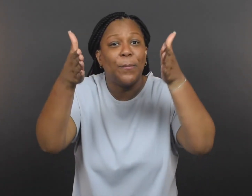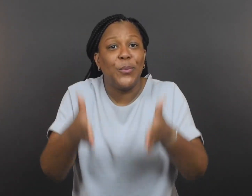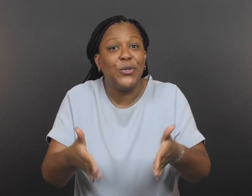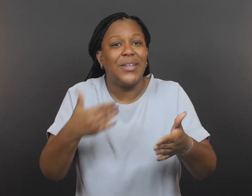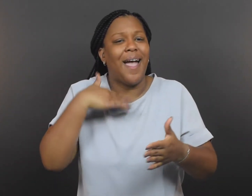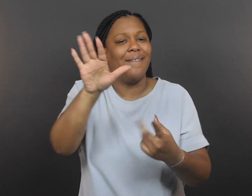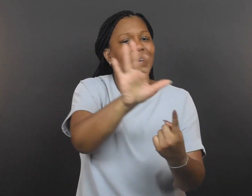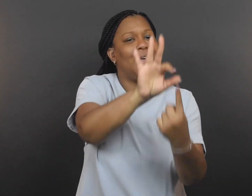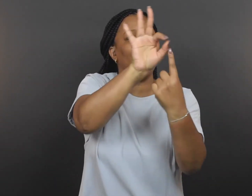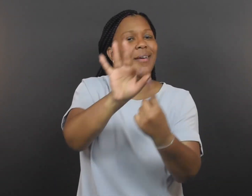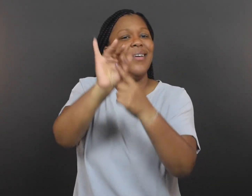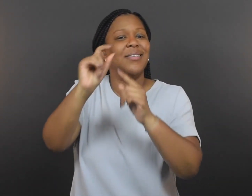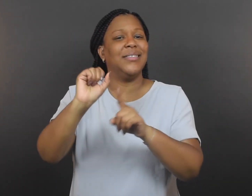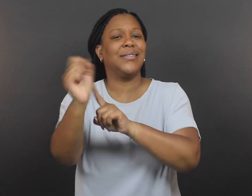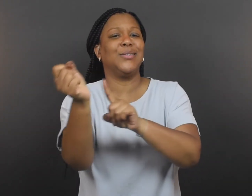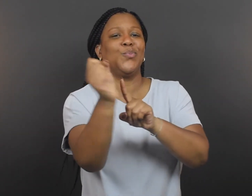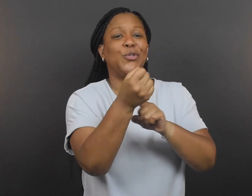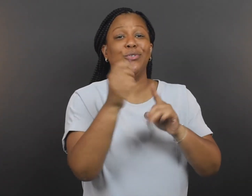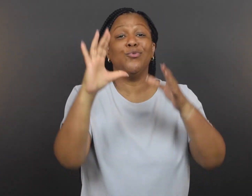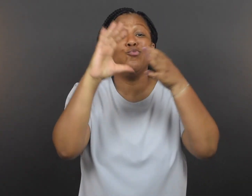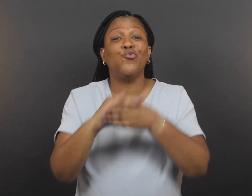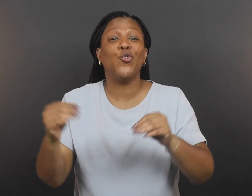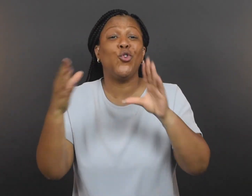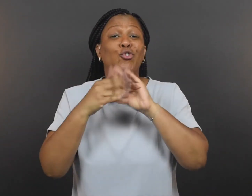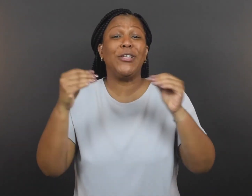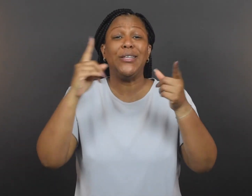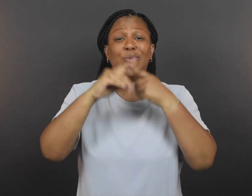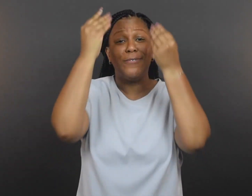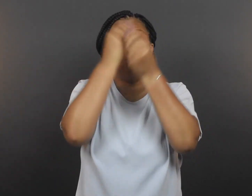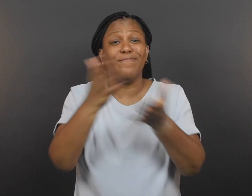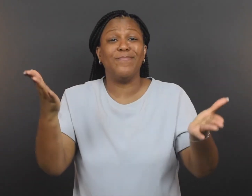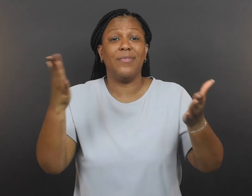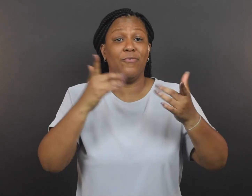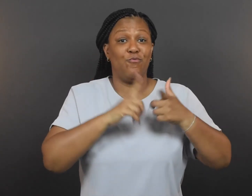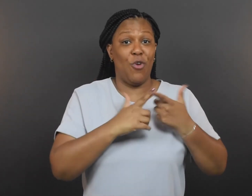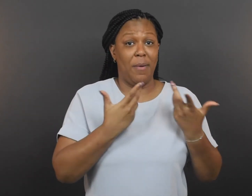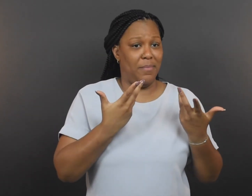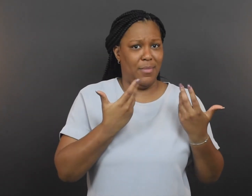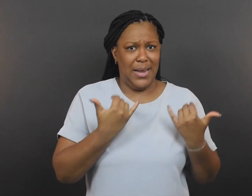situation and story plays into public health decisions in one way or another.”